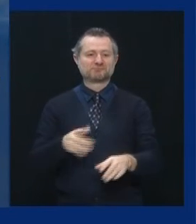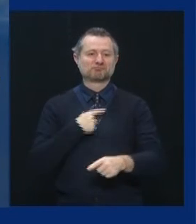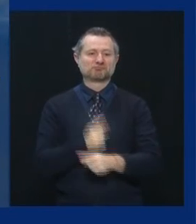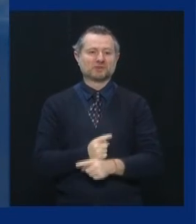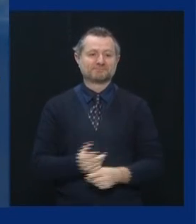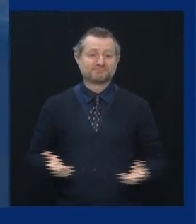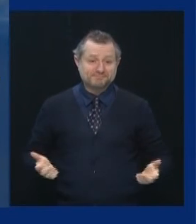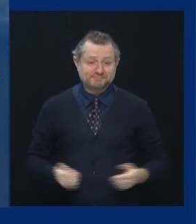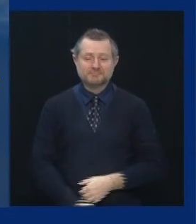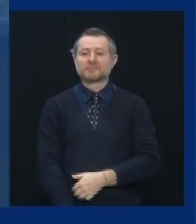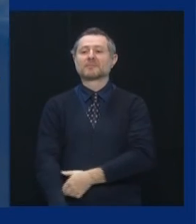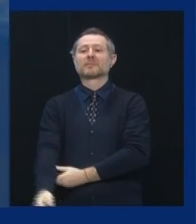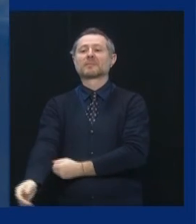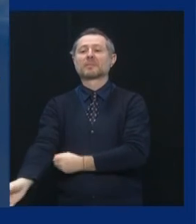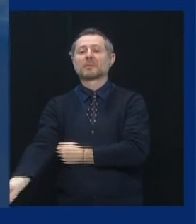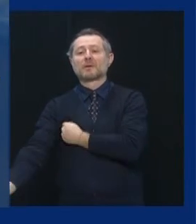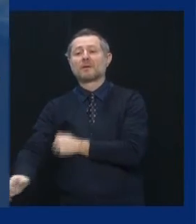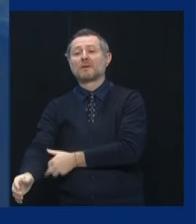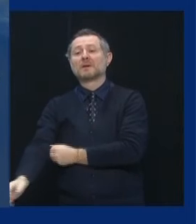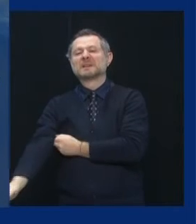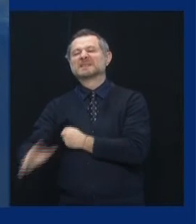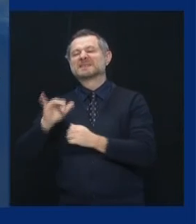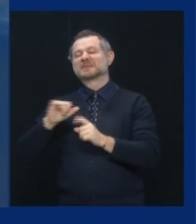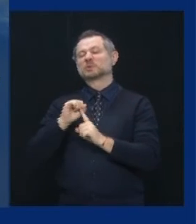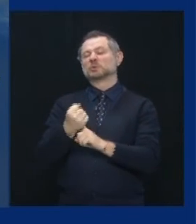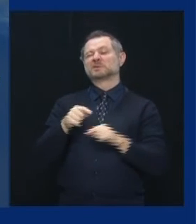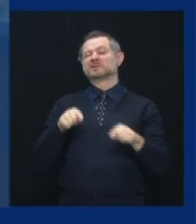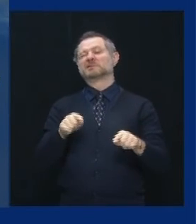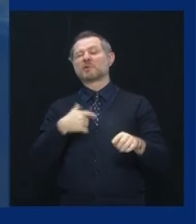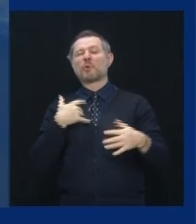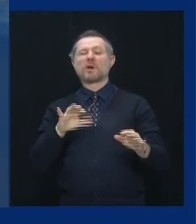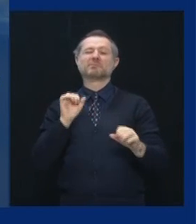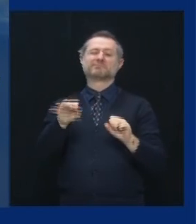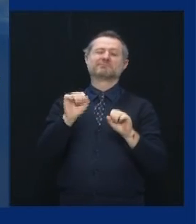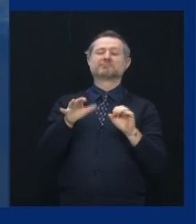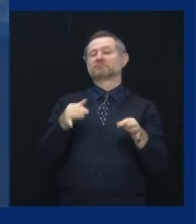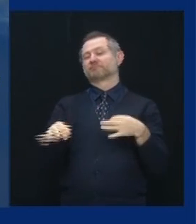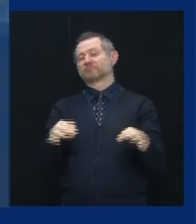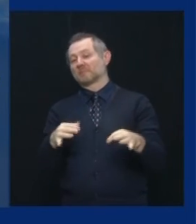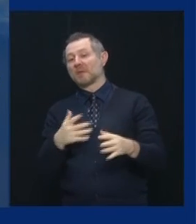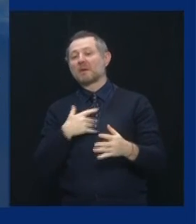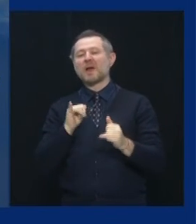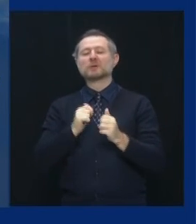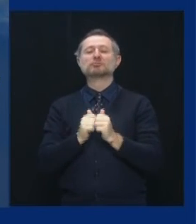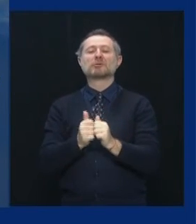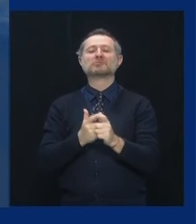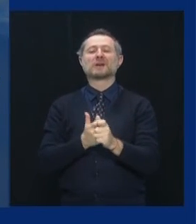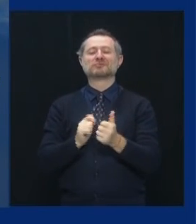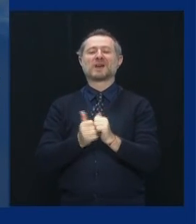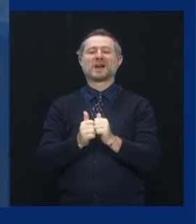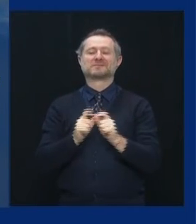IT IS PERSONAL RESPONSIBILITY.